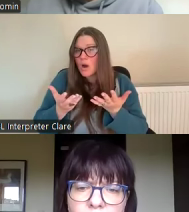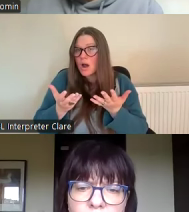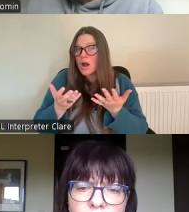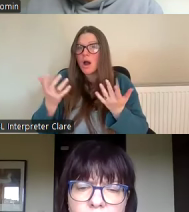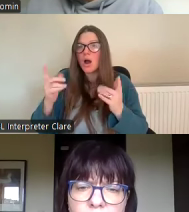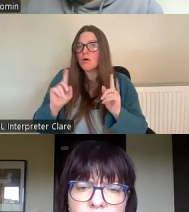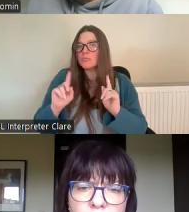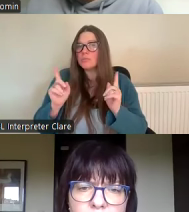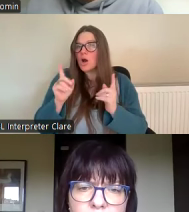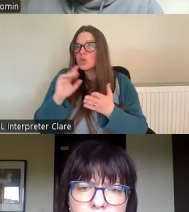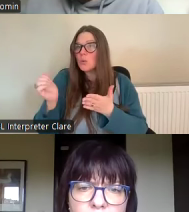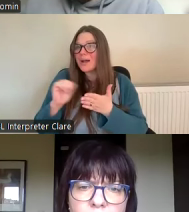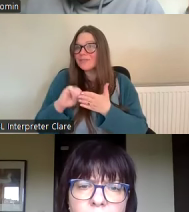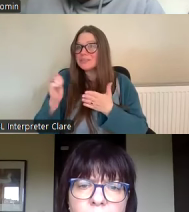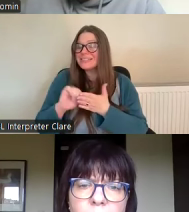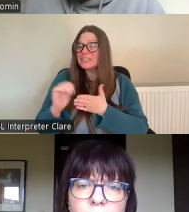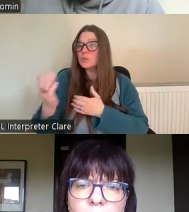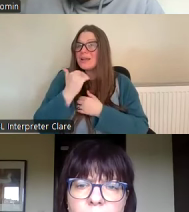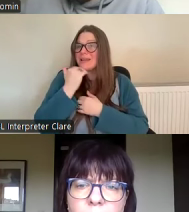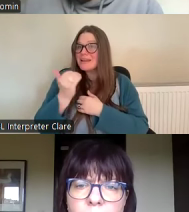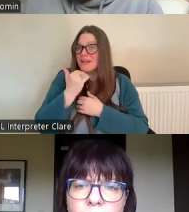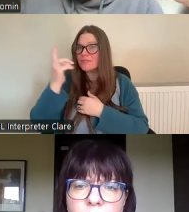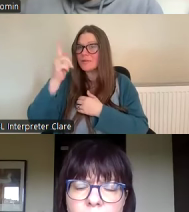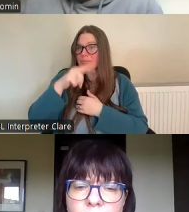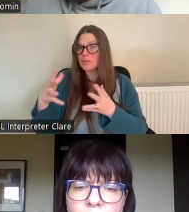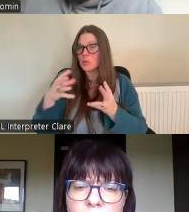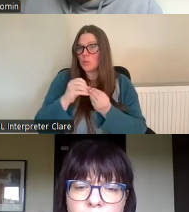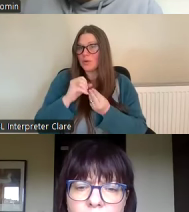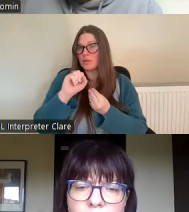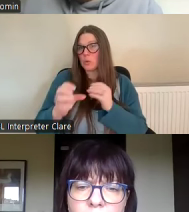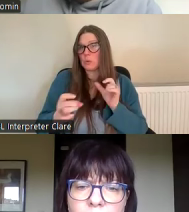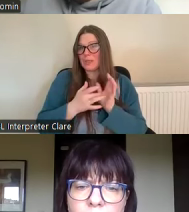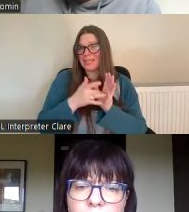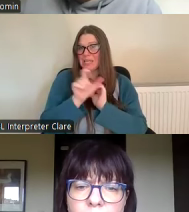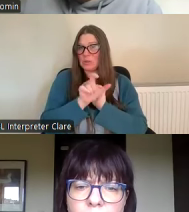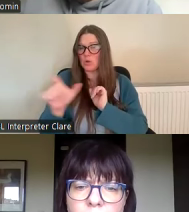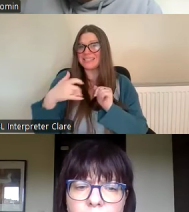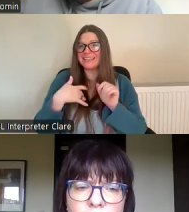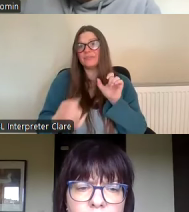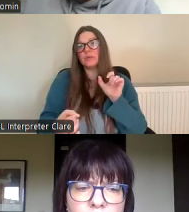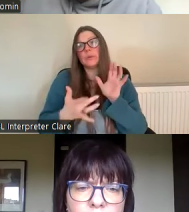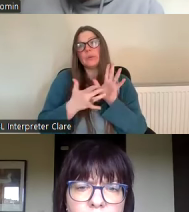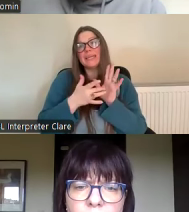to enough people with those searches, because if there's no traffic for that search term, it'll be cheap,